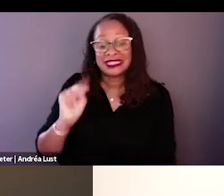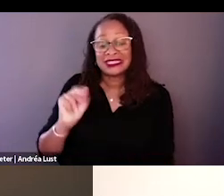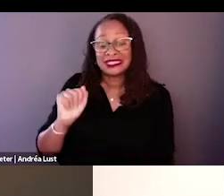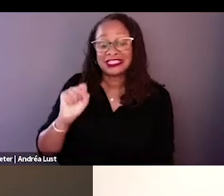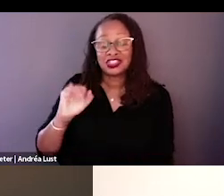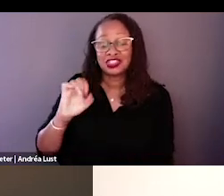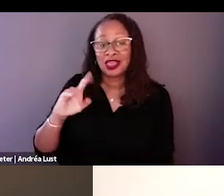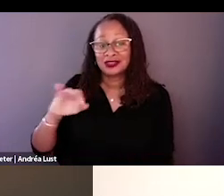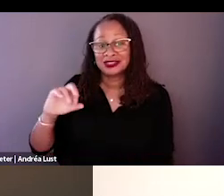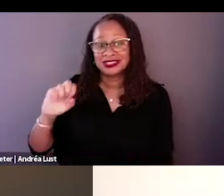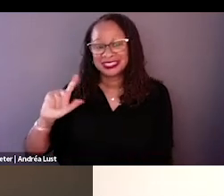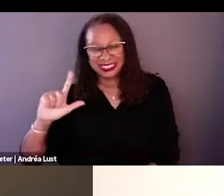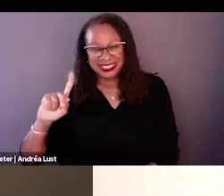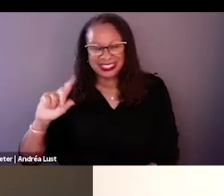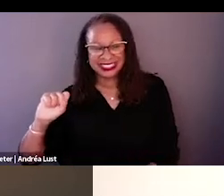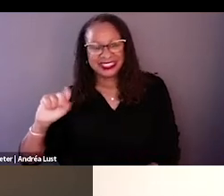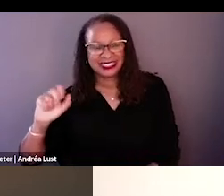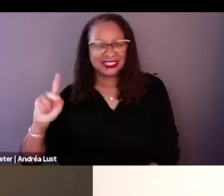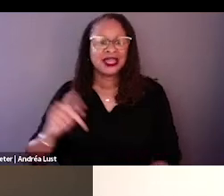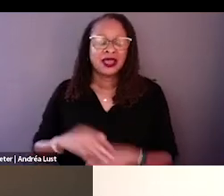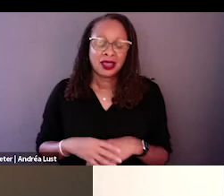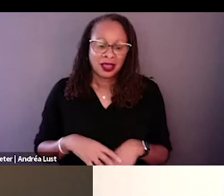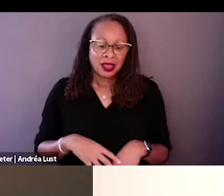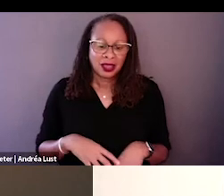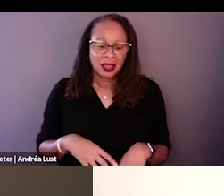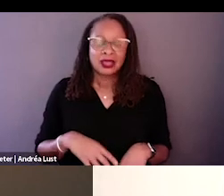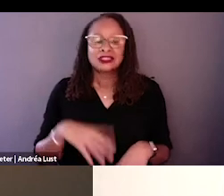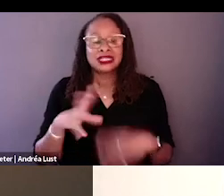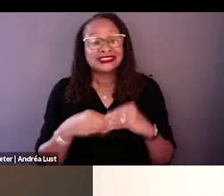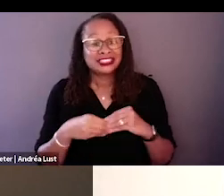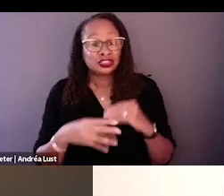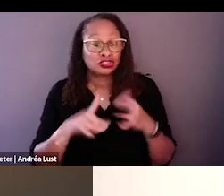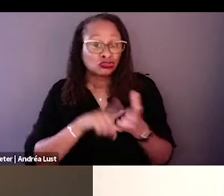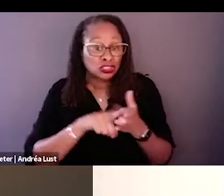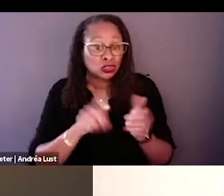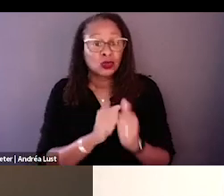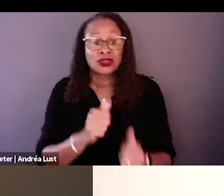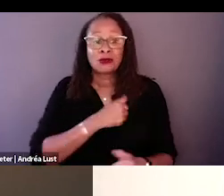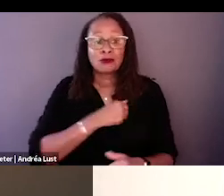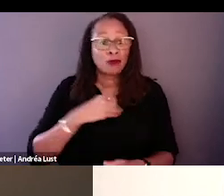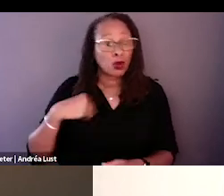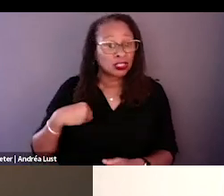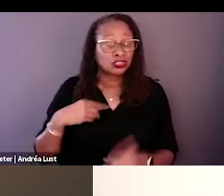and she put it to her historians into costumes from that age.